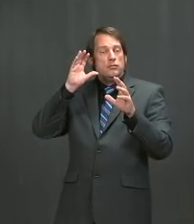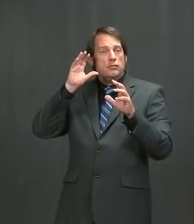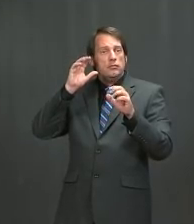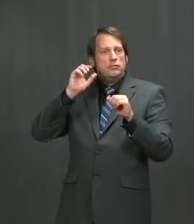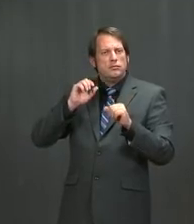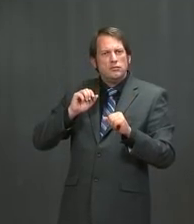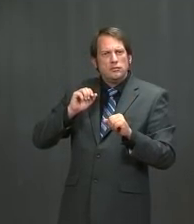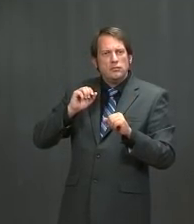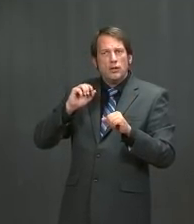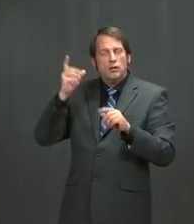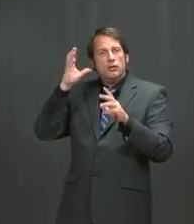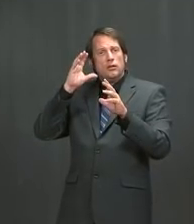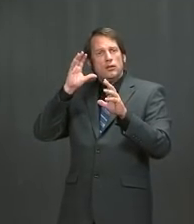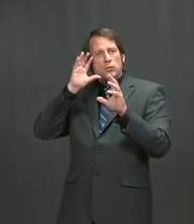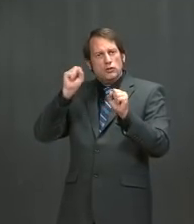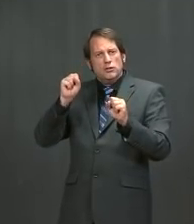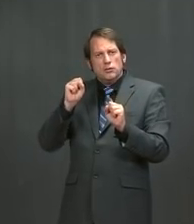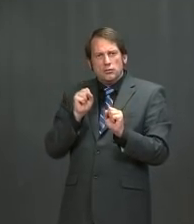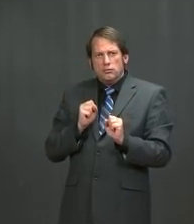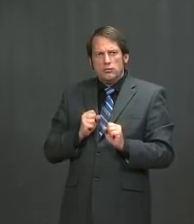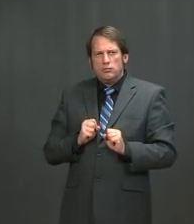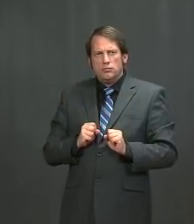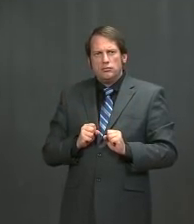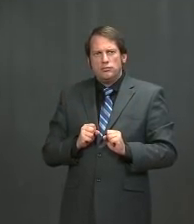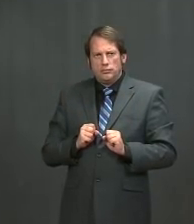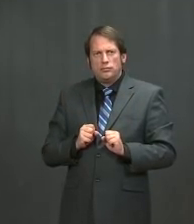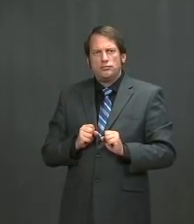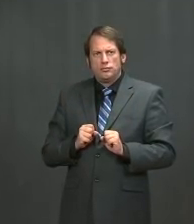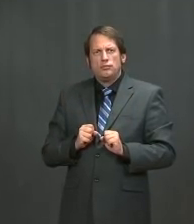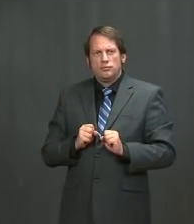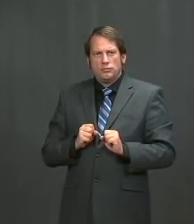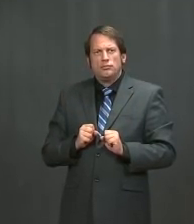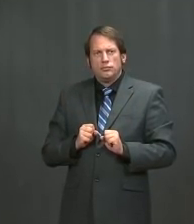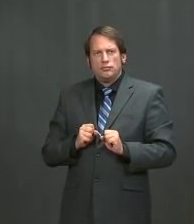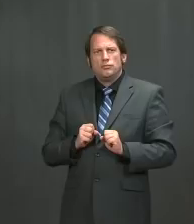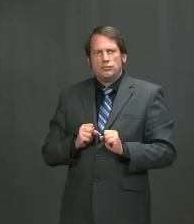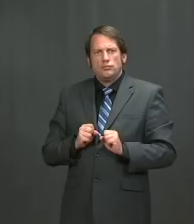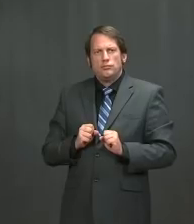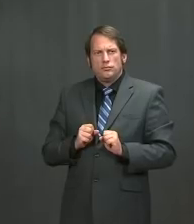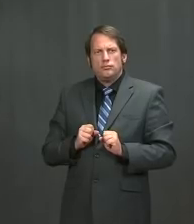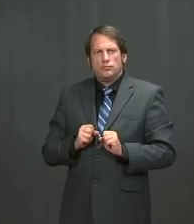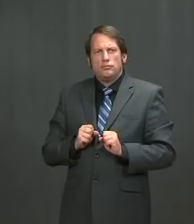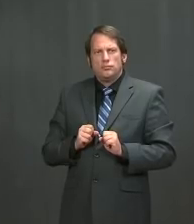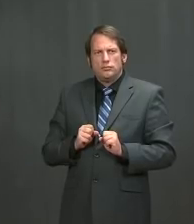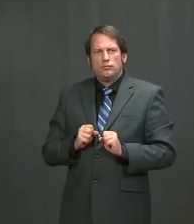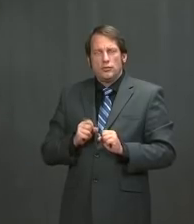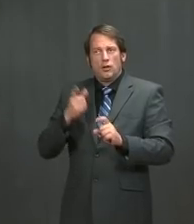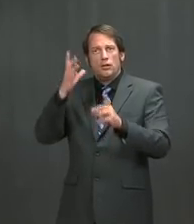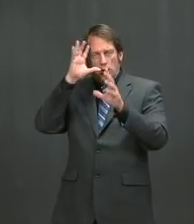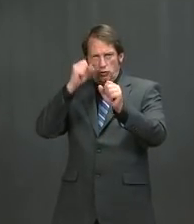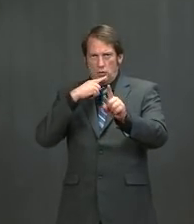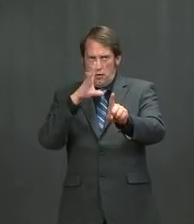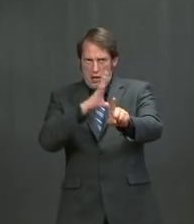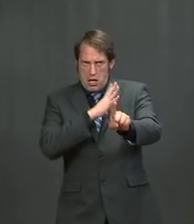and development for a new vaccine to deal with the many variants? Ms. Psaki: Sure. Well, one of the issues that we've been focused on